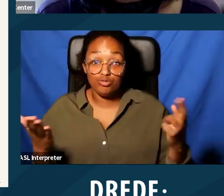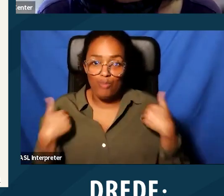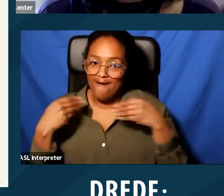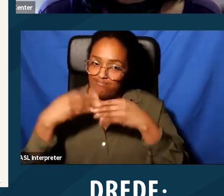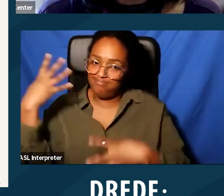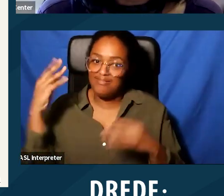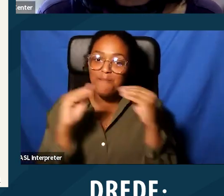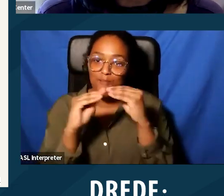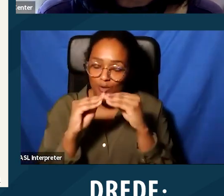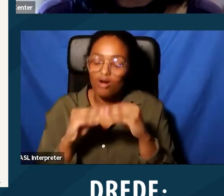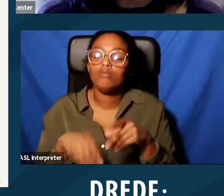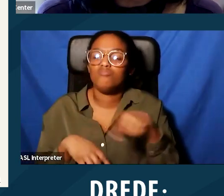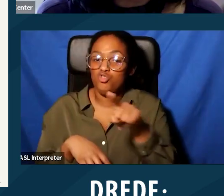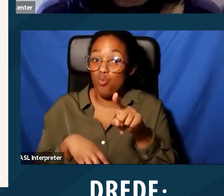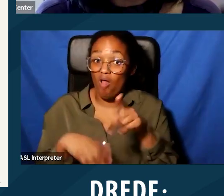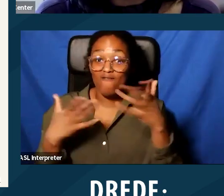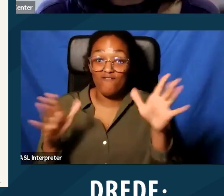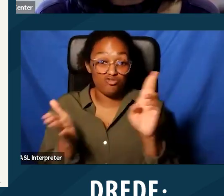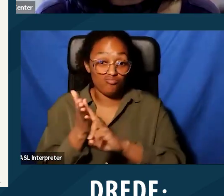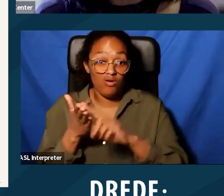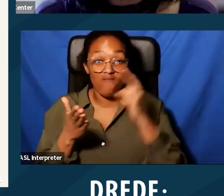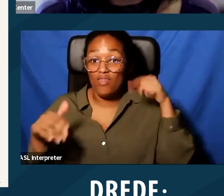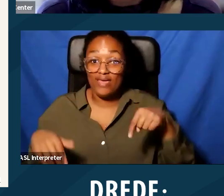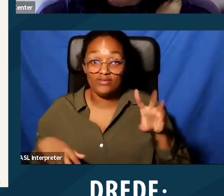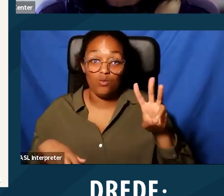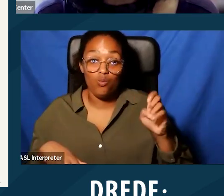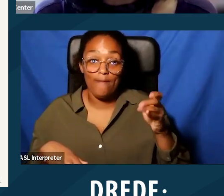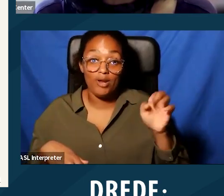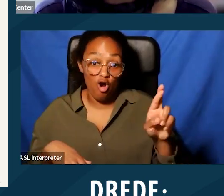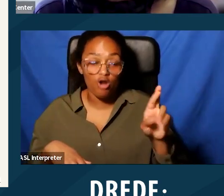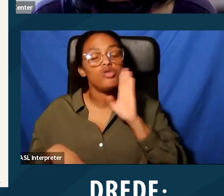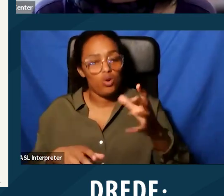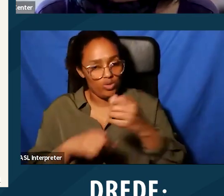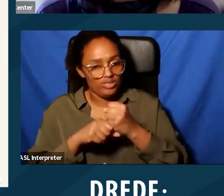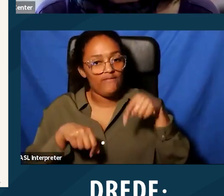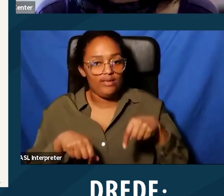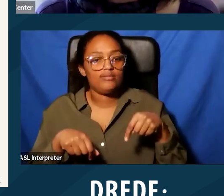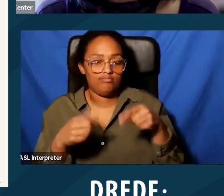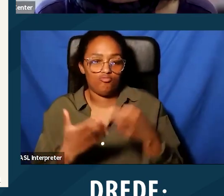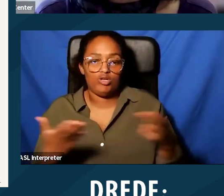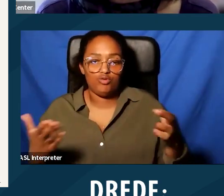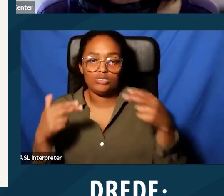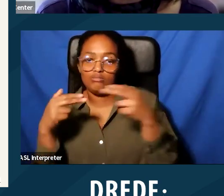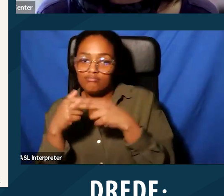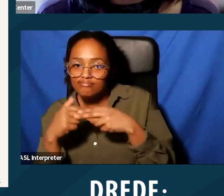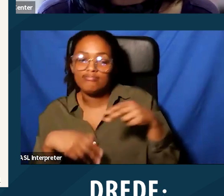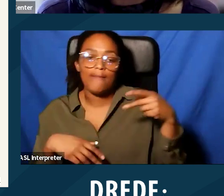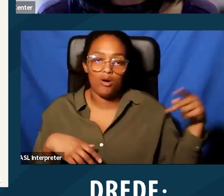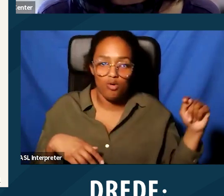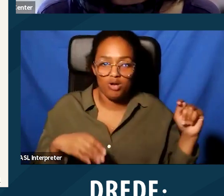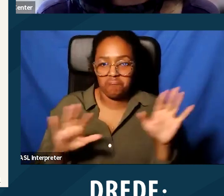So, we have more resources on our resources page. Everybody who registers for the webinar will get